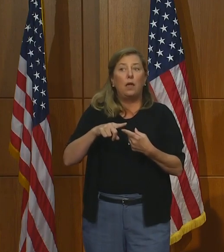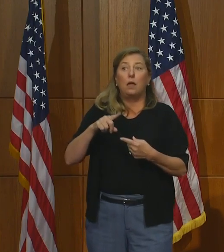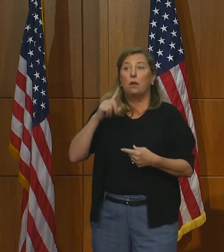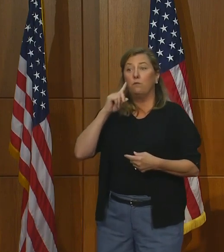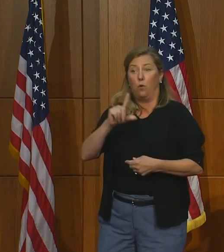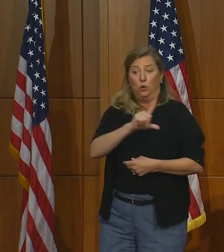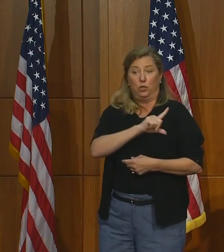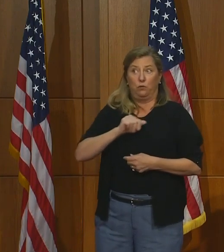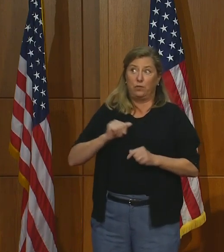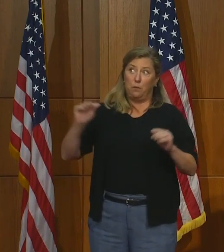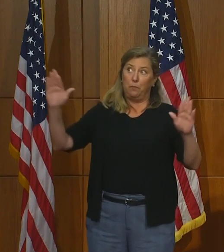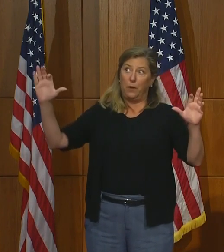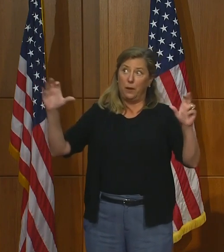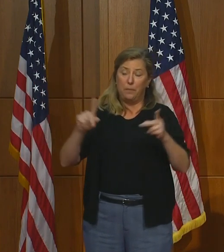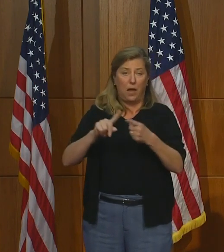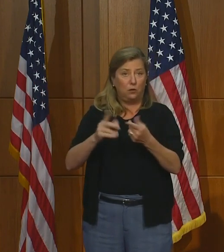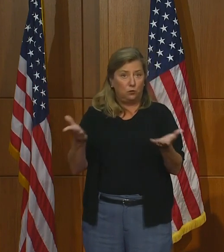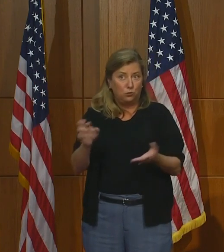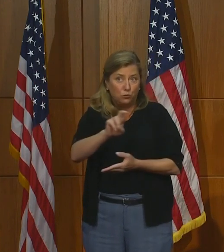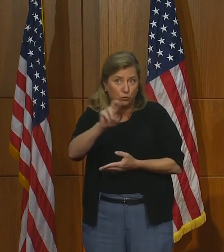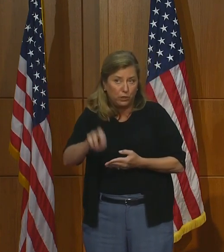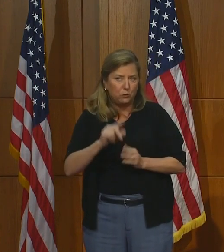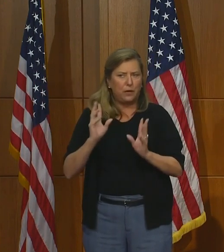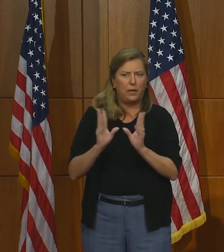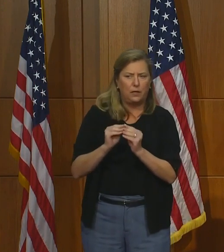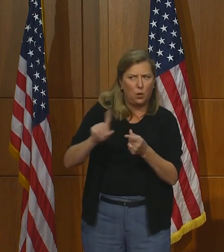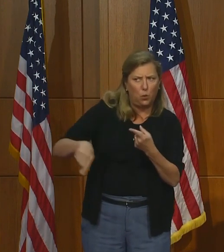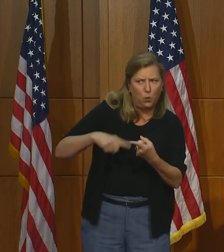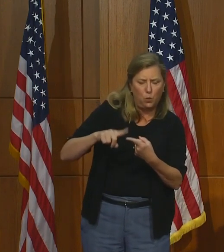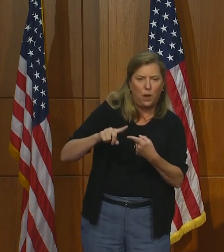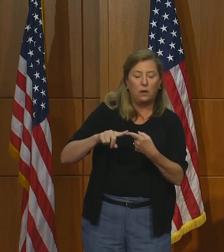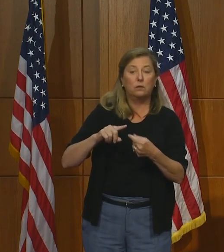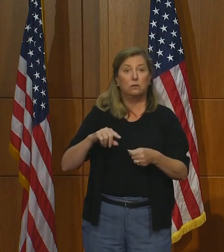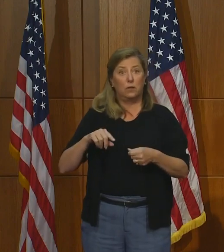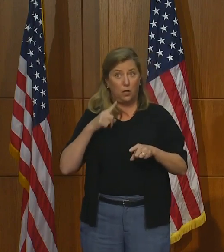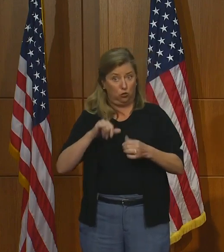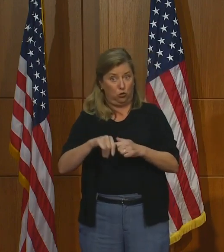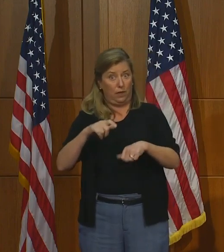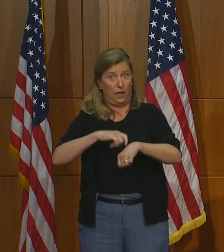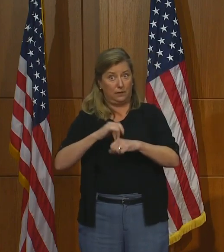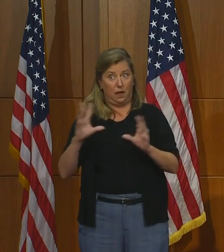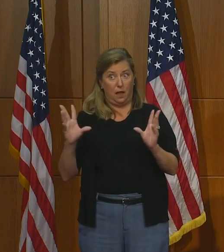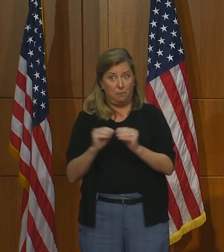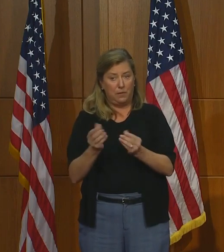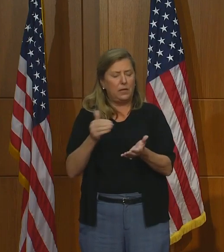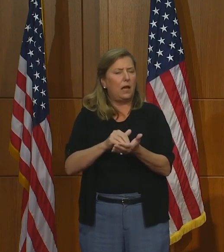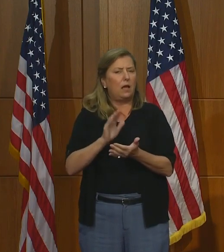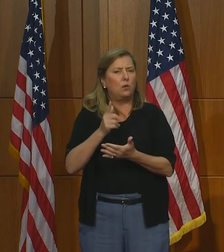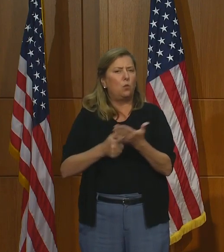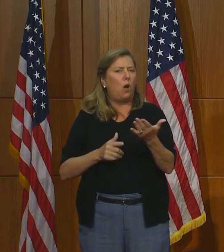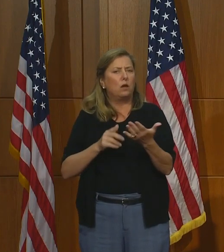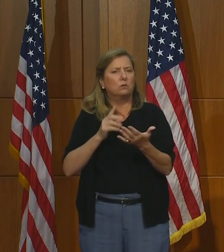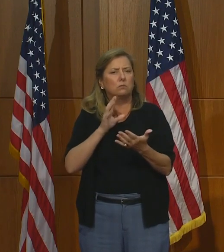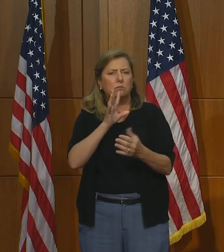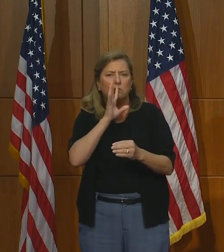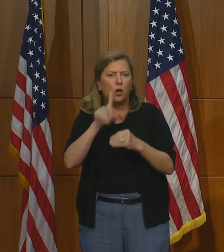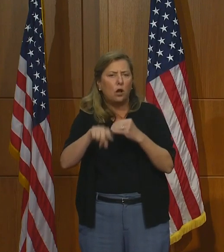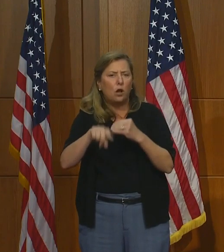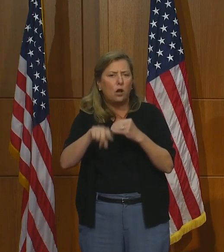PART OF YOUR QUESTION WAS WHEN ARE WE GOING TO CALL THE LEGISLATURE BACK TO RICHMOND